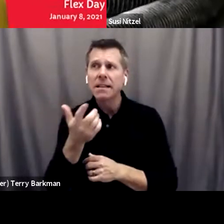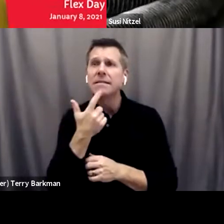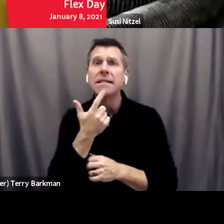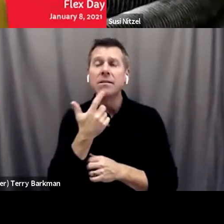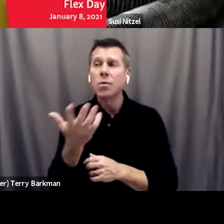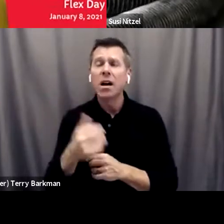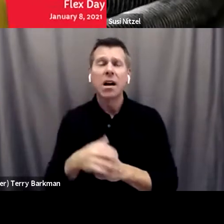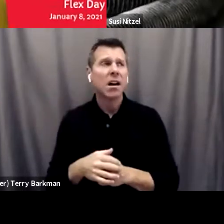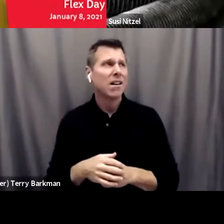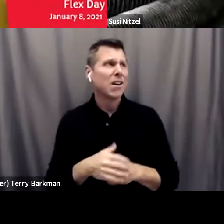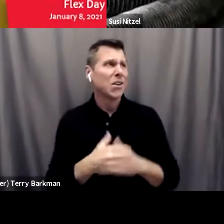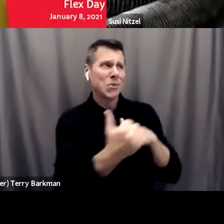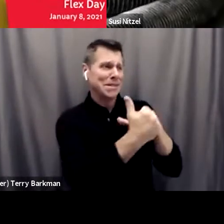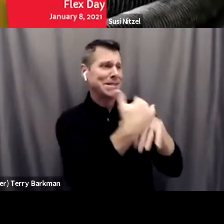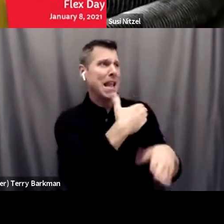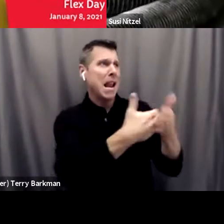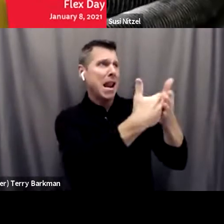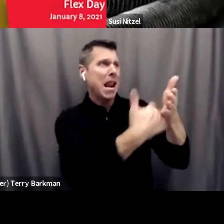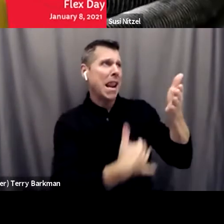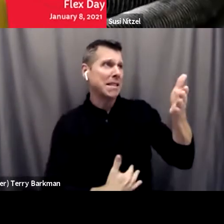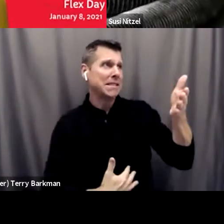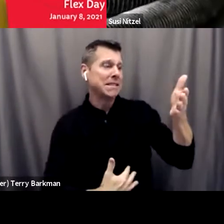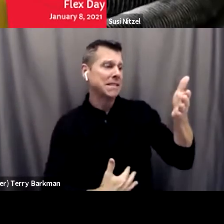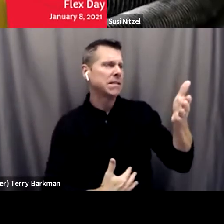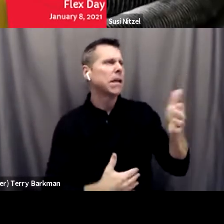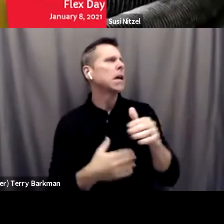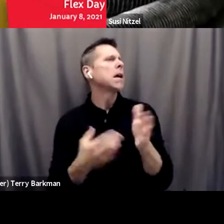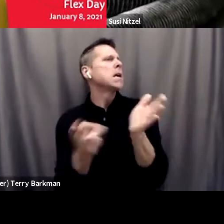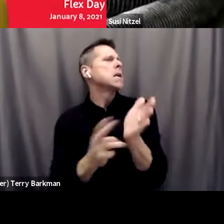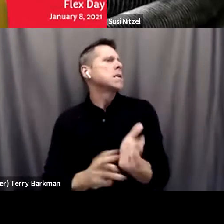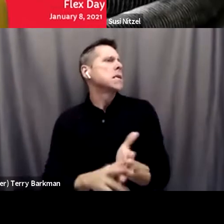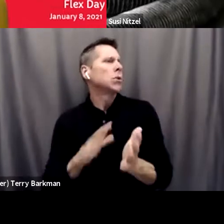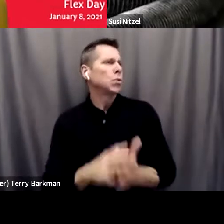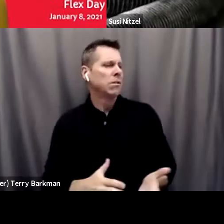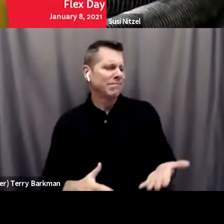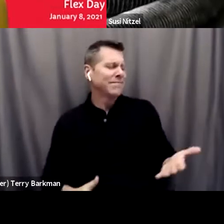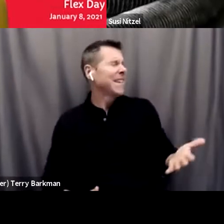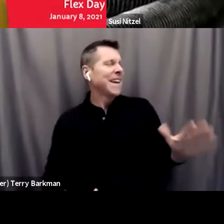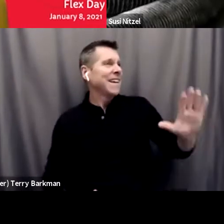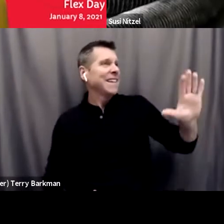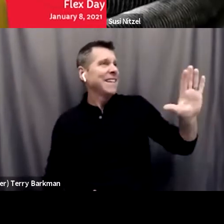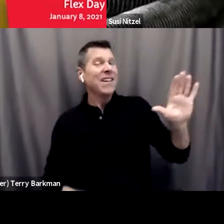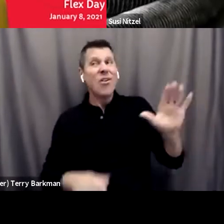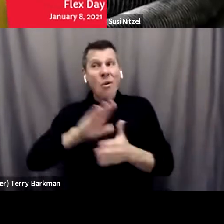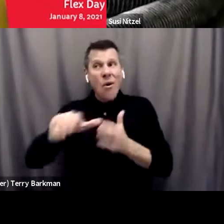just send me a list and say, enroll these students, because everybody has a different registration date, there are holes there,